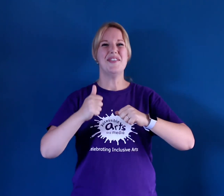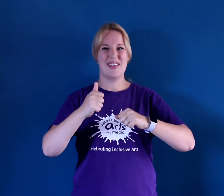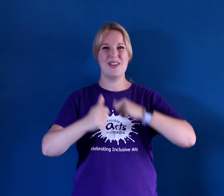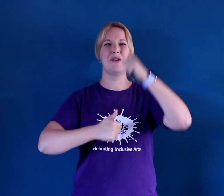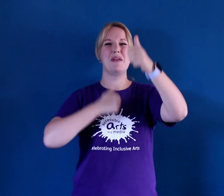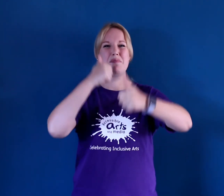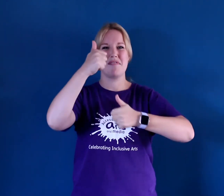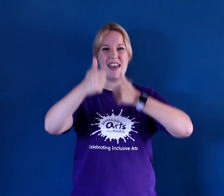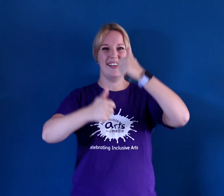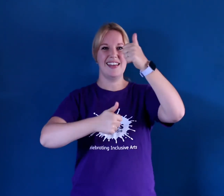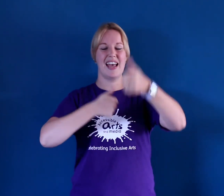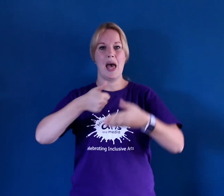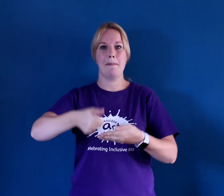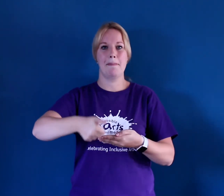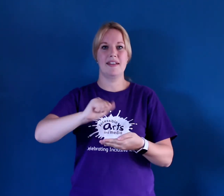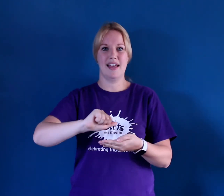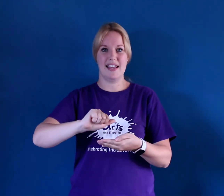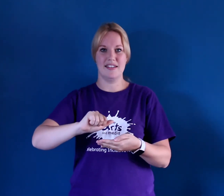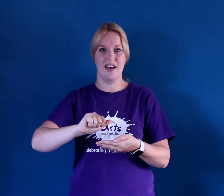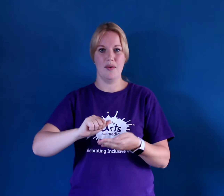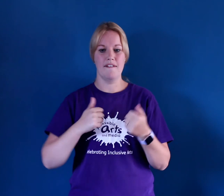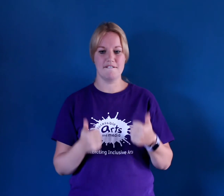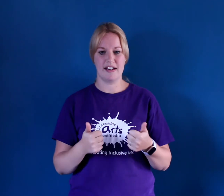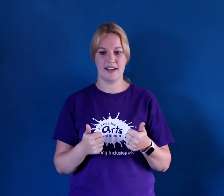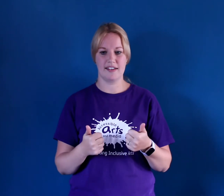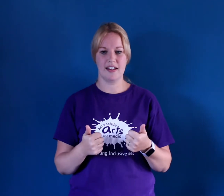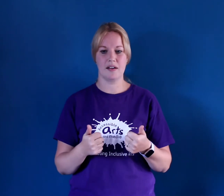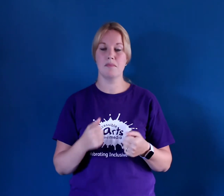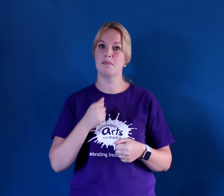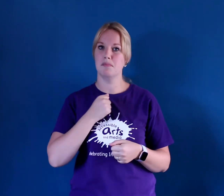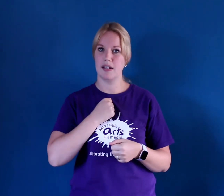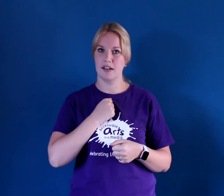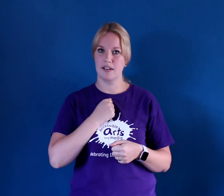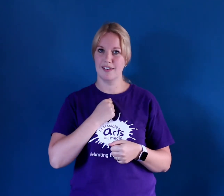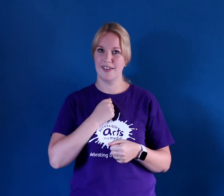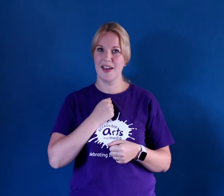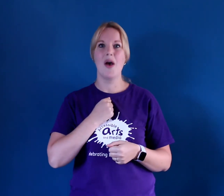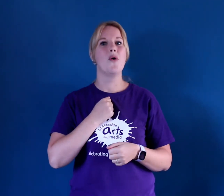To be praising a potato. Fantastic. My turn.